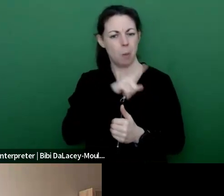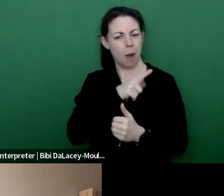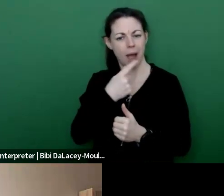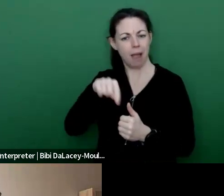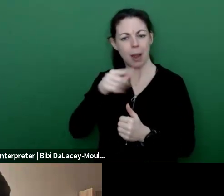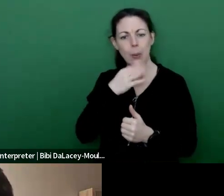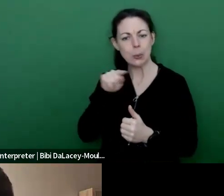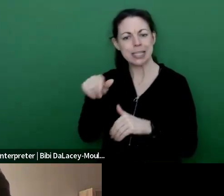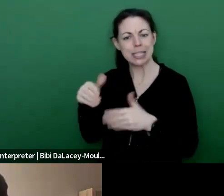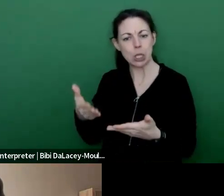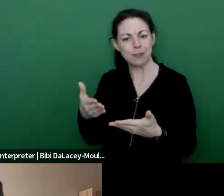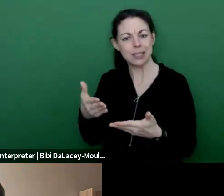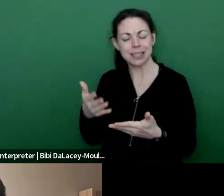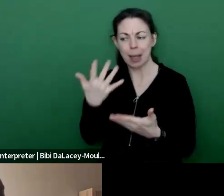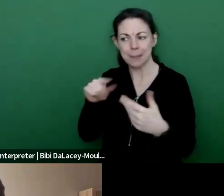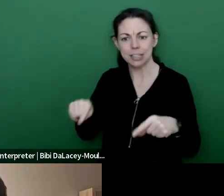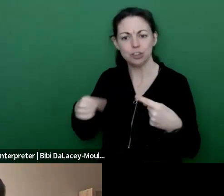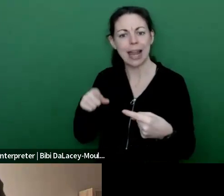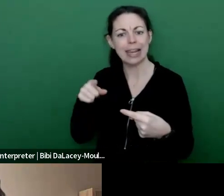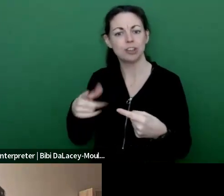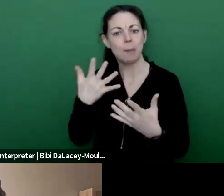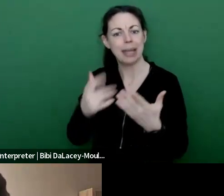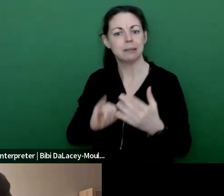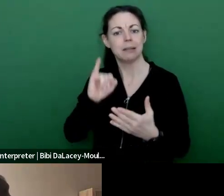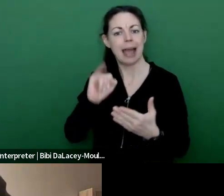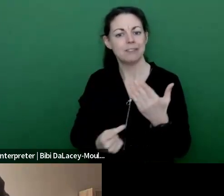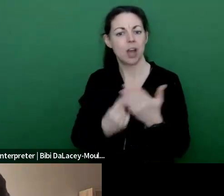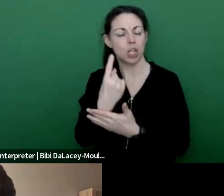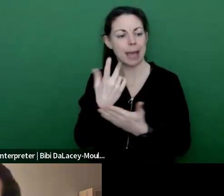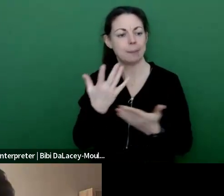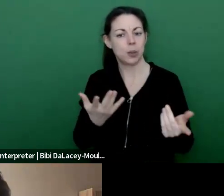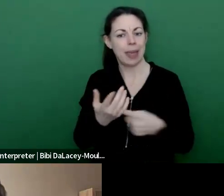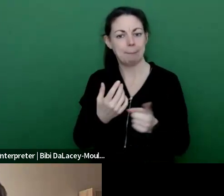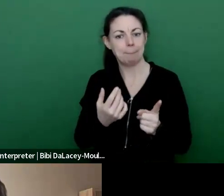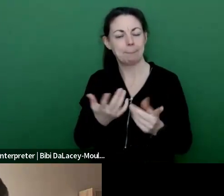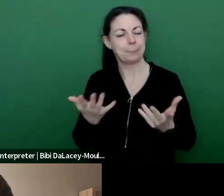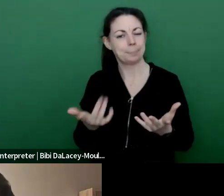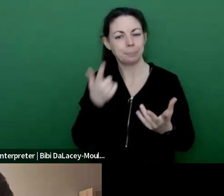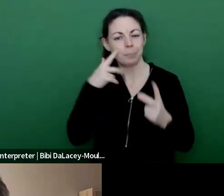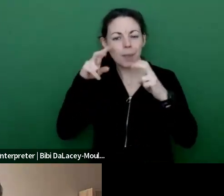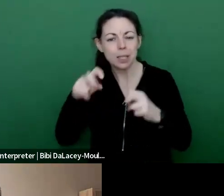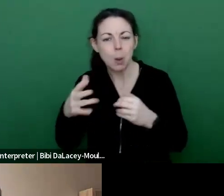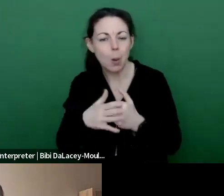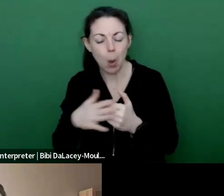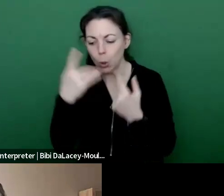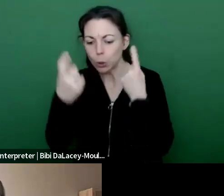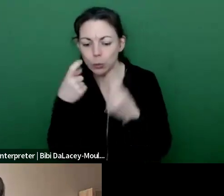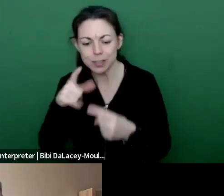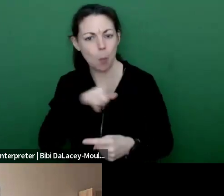challenges or adverse things happening to them when they tried to enter that space? So, be curious, be considerate,